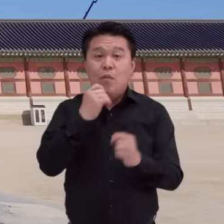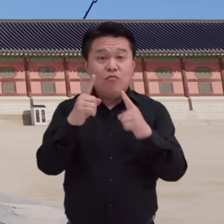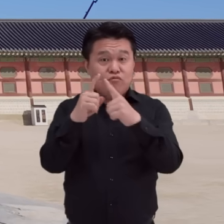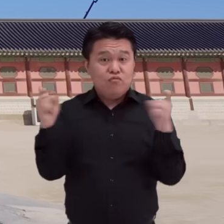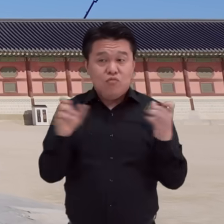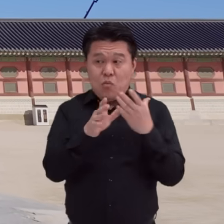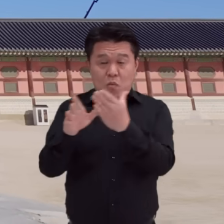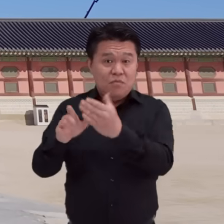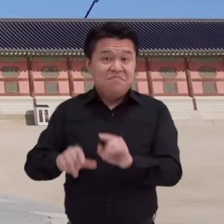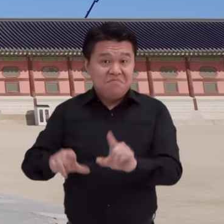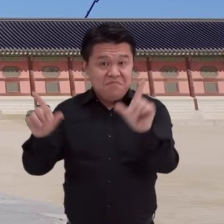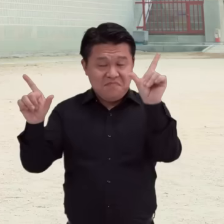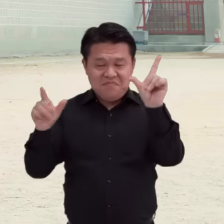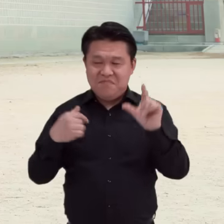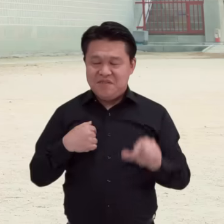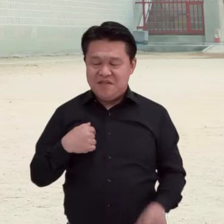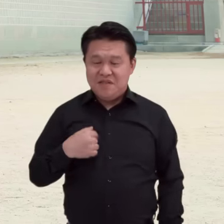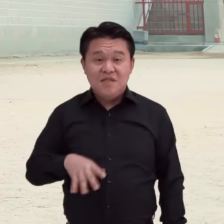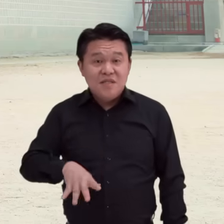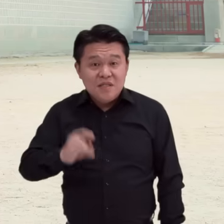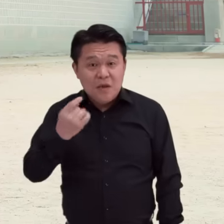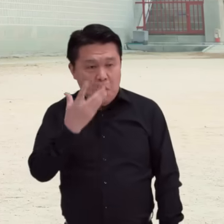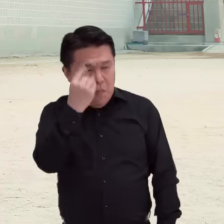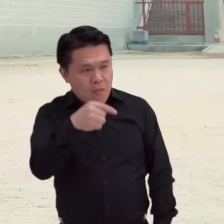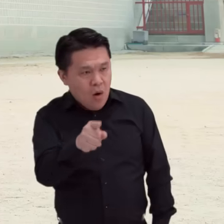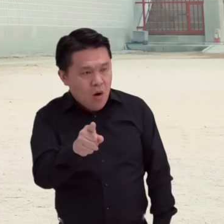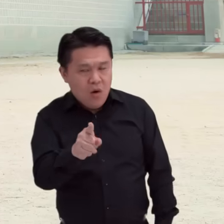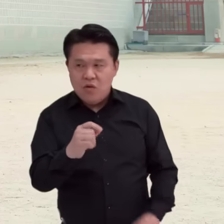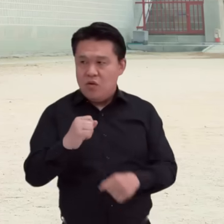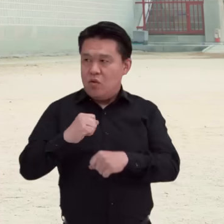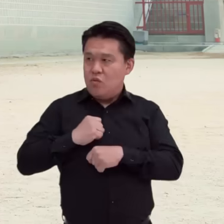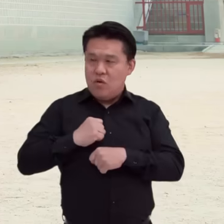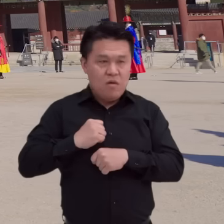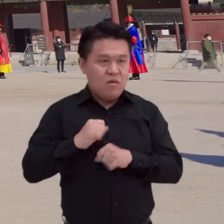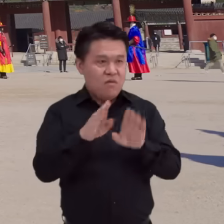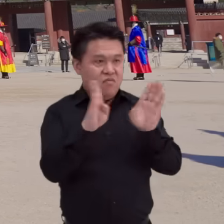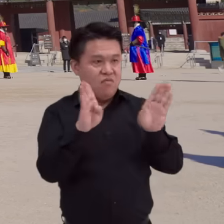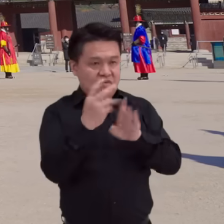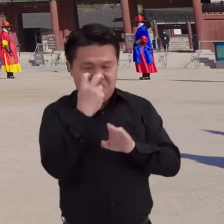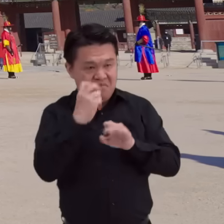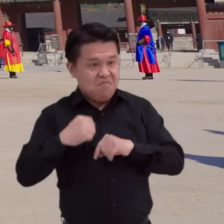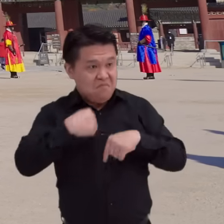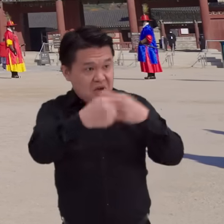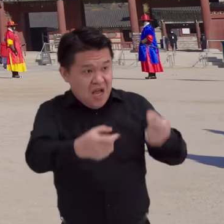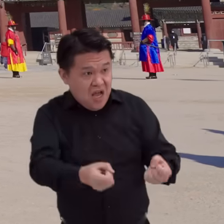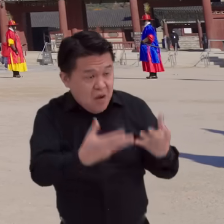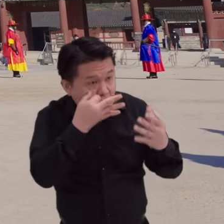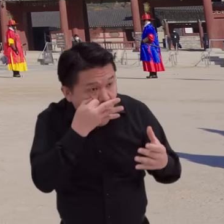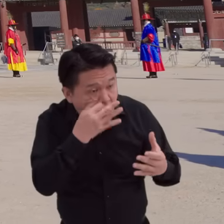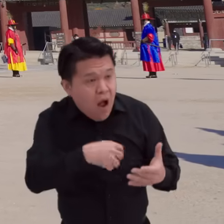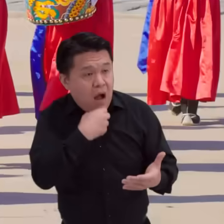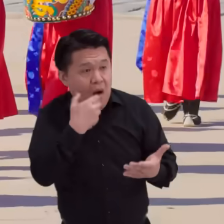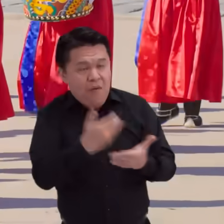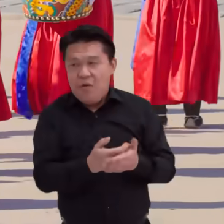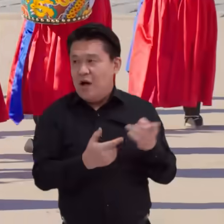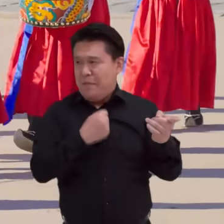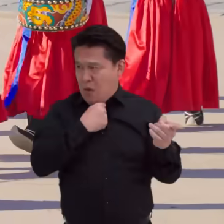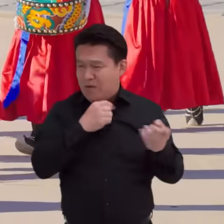to Gyeongbokgung Palace. It was my first time seeing the changing of the royal guard ceremony in my life and it was so impressive. That’s why I applied for the position